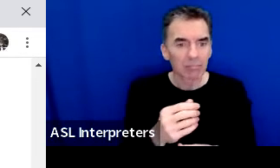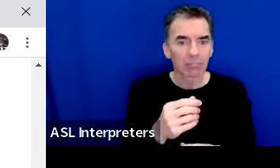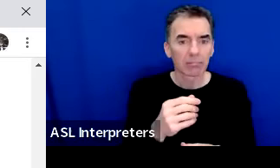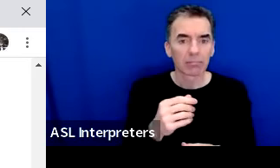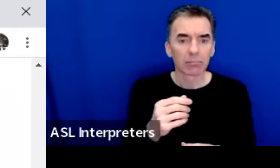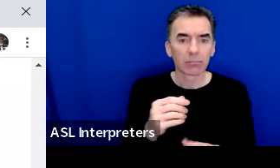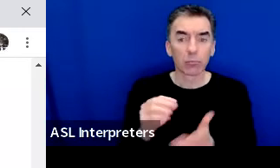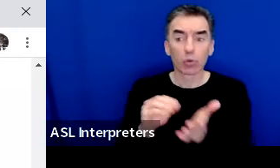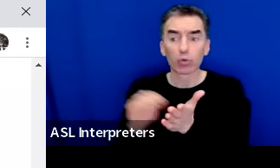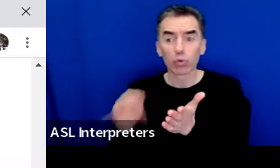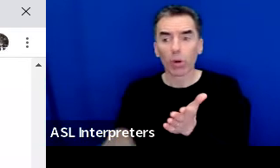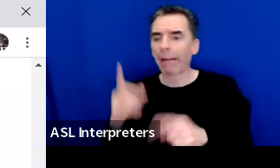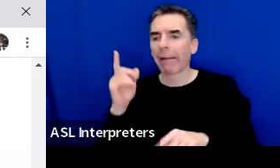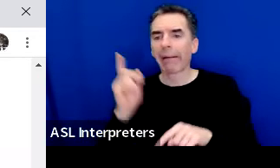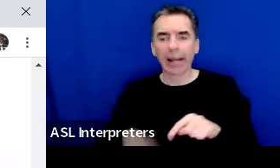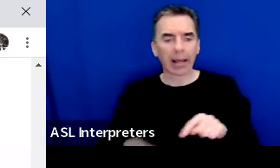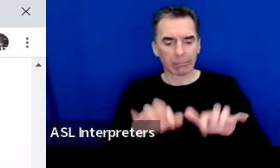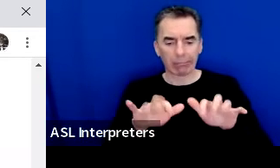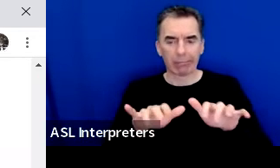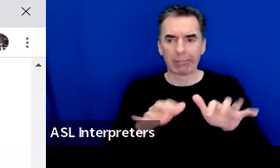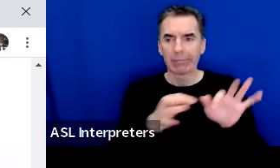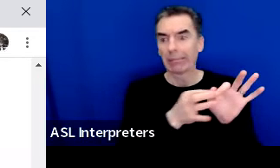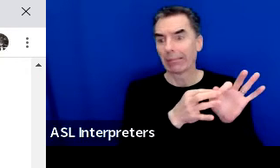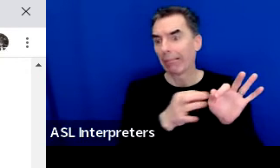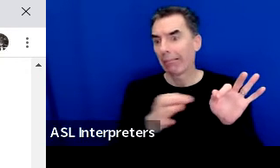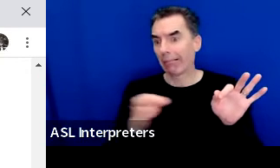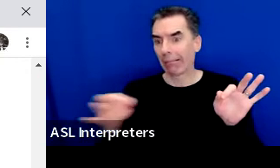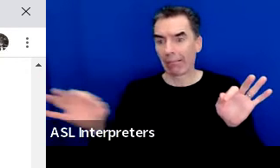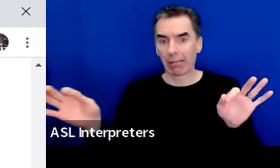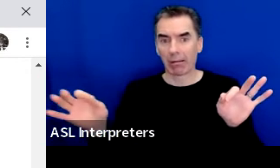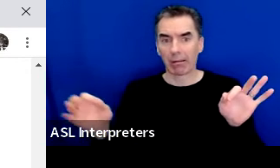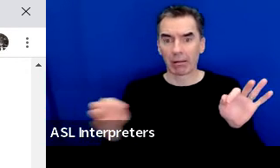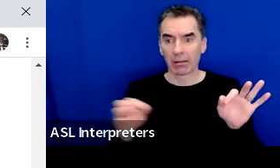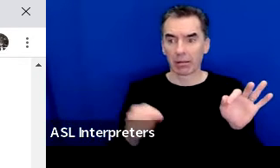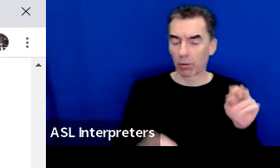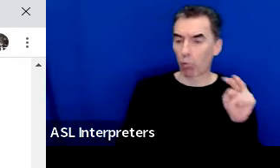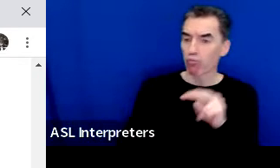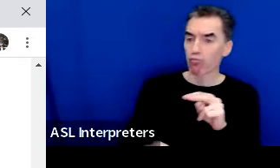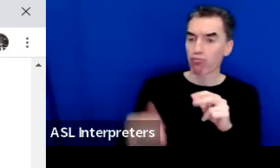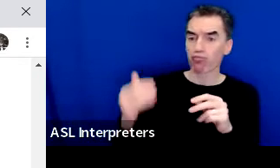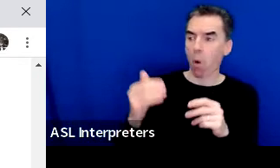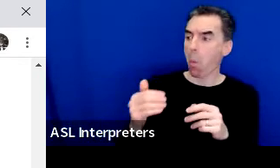a full long sentence in it, read the sentence and notes, Yeah, that's good. And that computers don't do that.